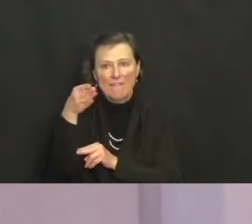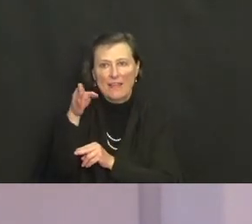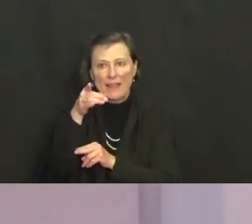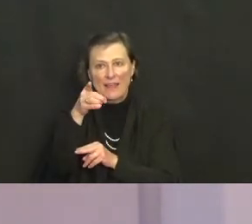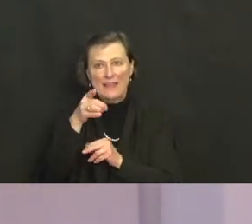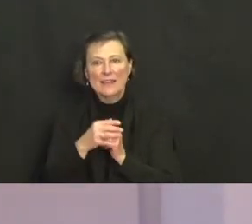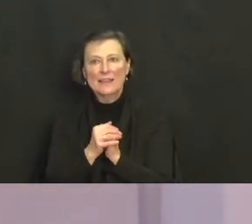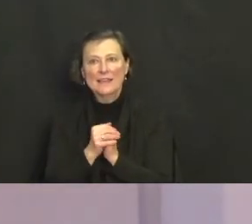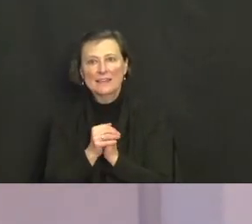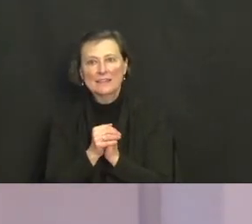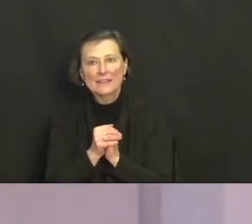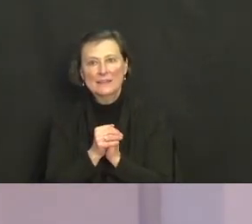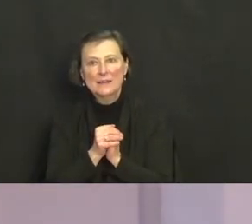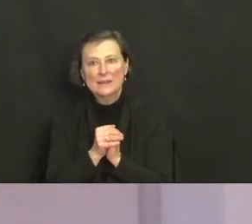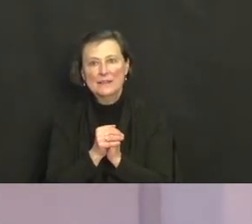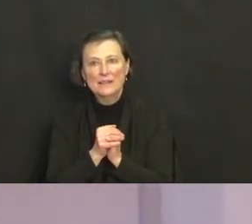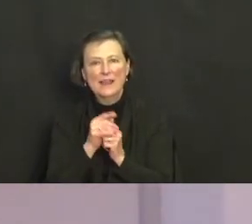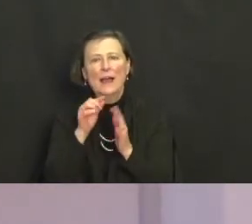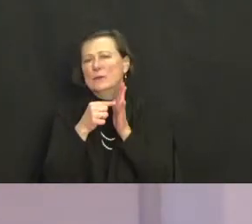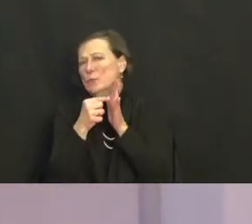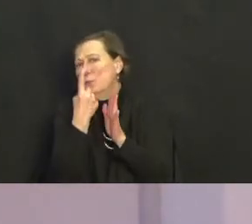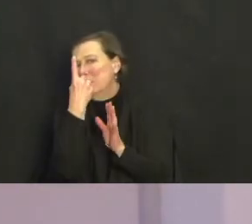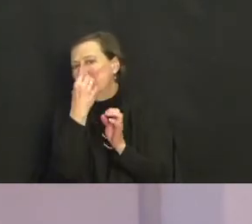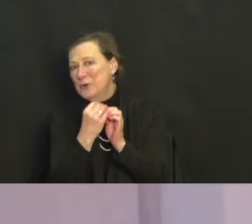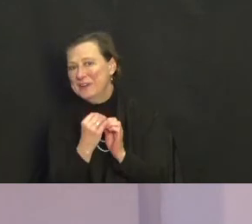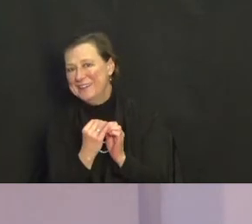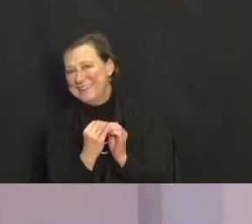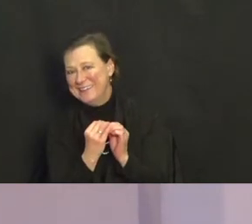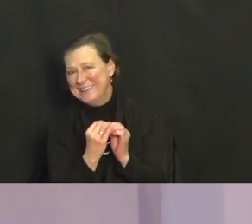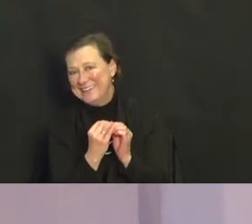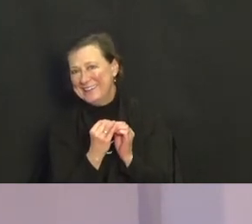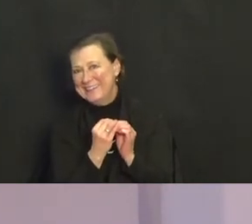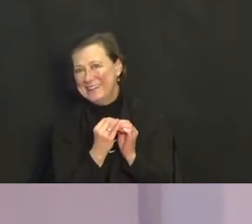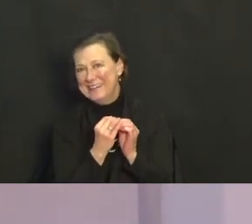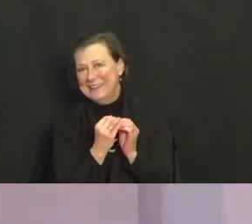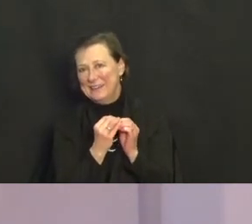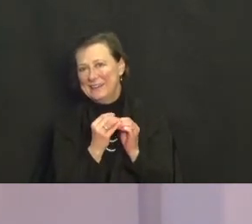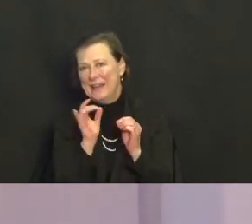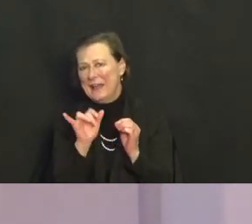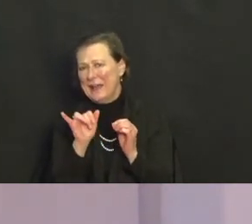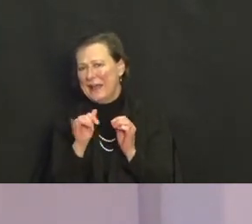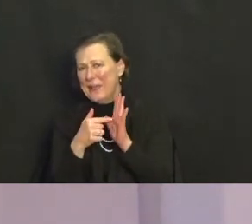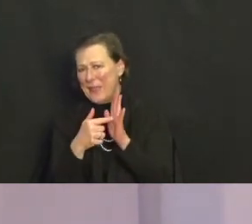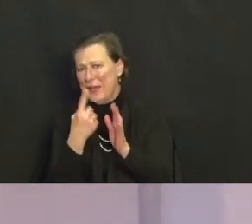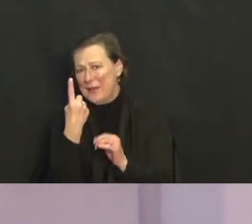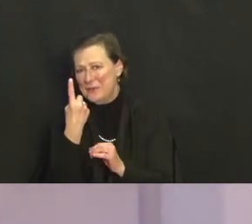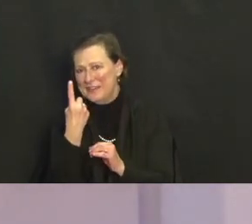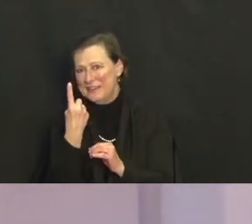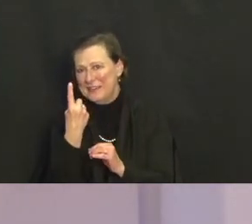I'll show you one more. I have to show you this one. This is beautiful.